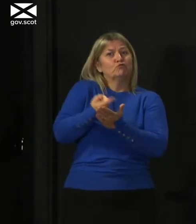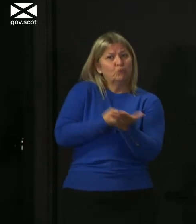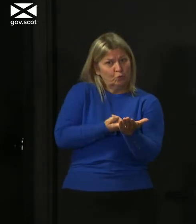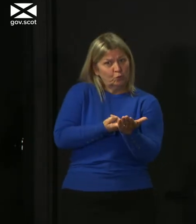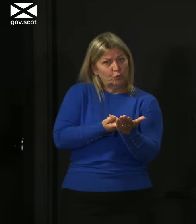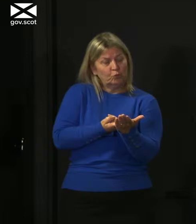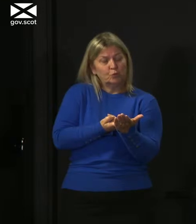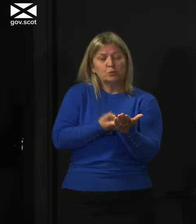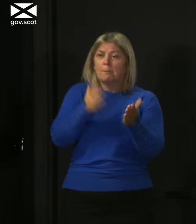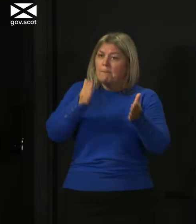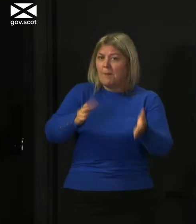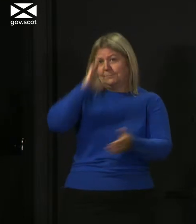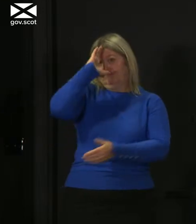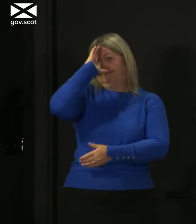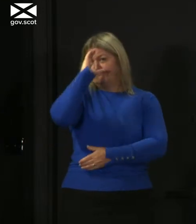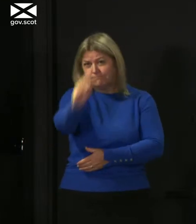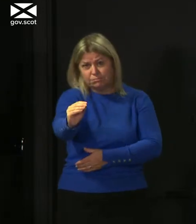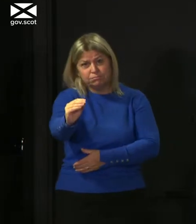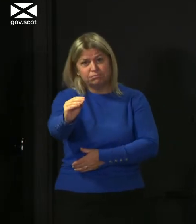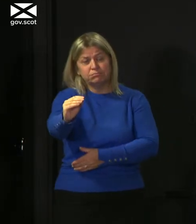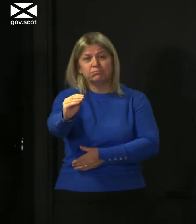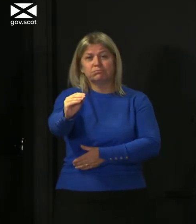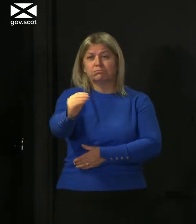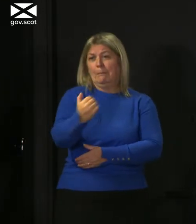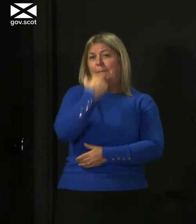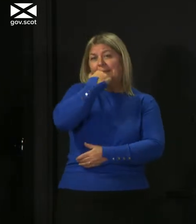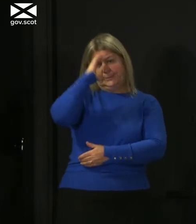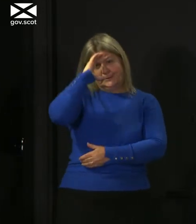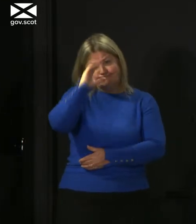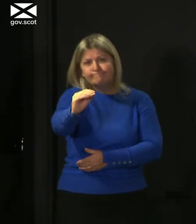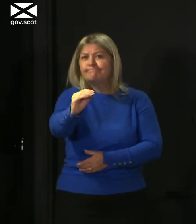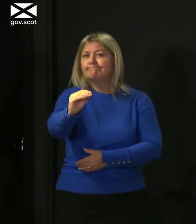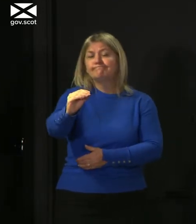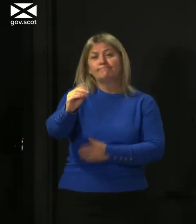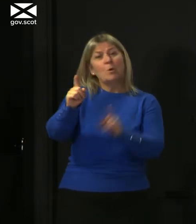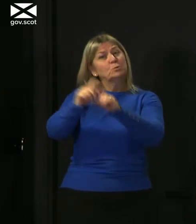much notice as possible and also give parliament as much notice and as much input into that as